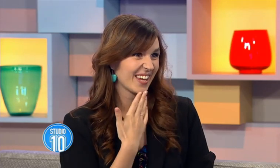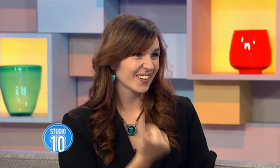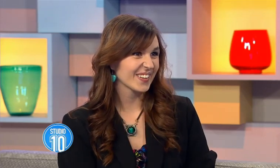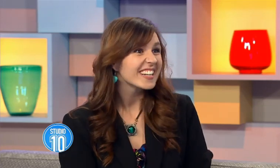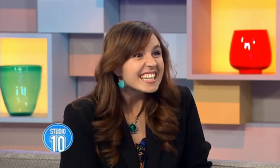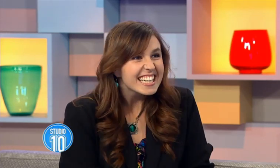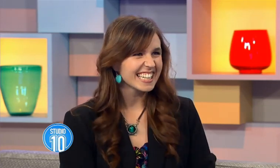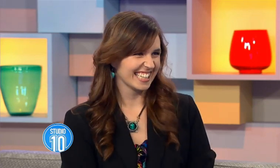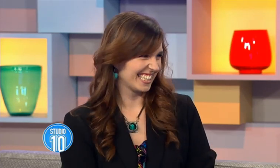good luck!